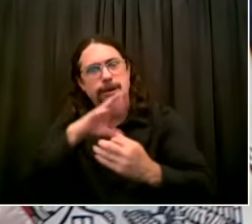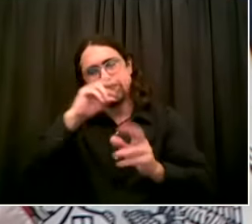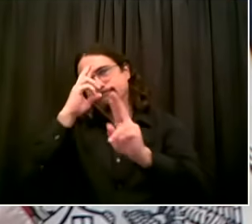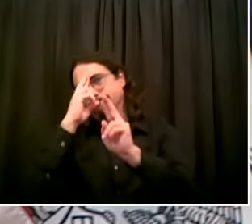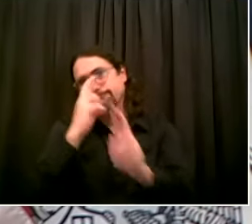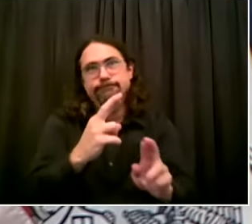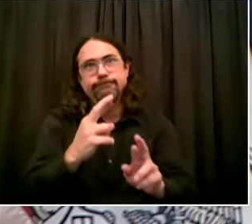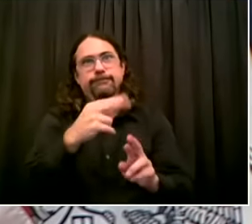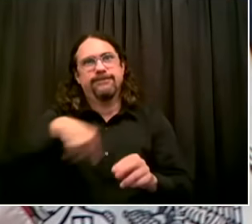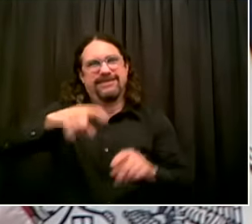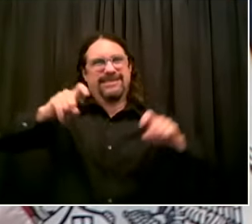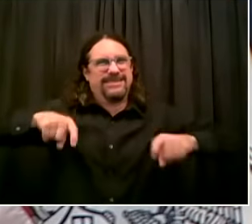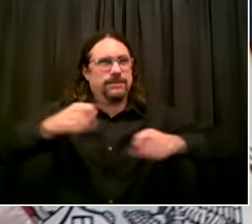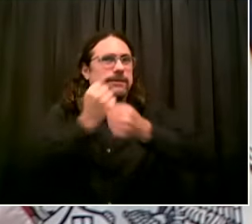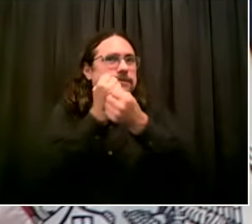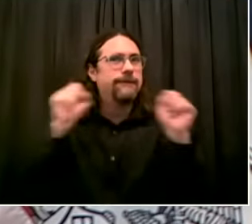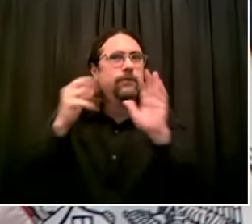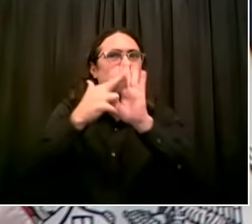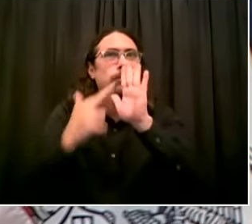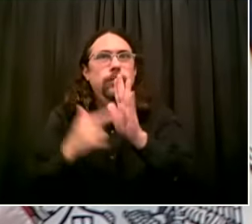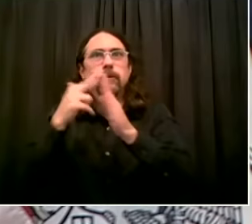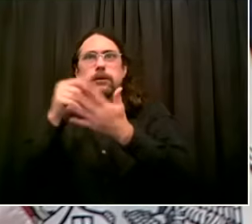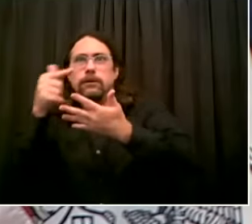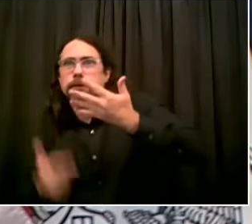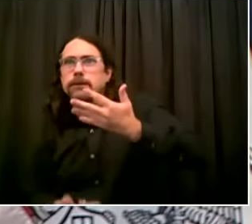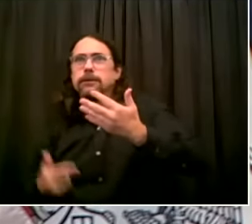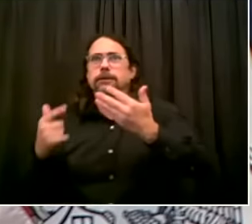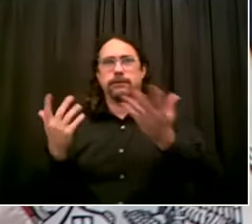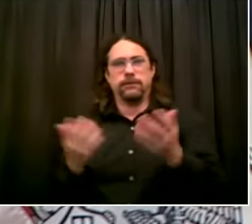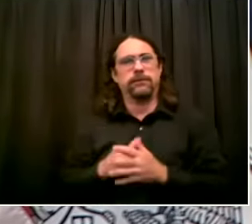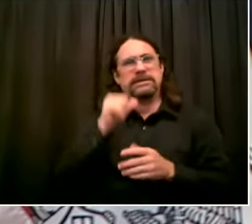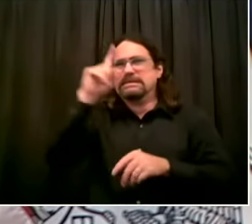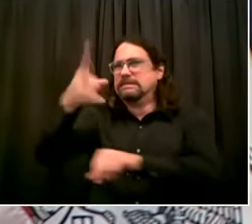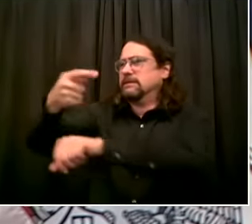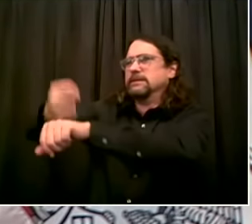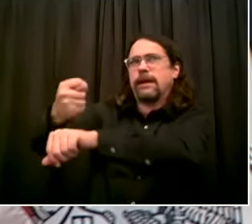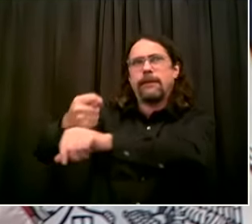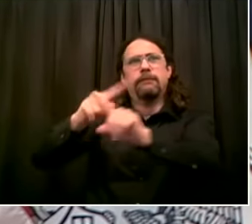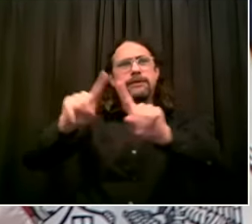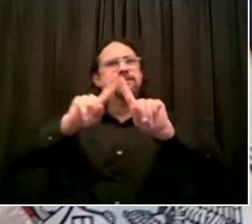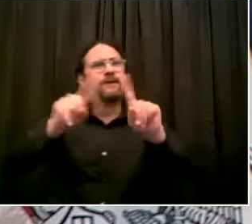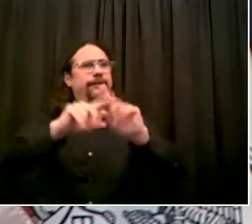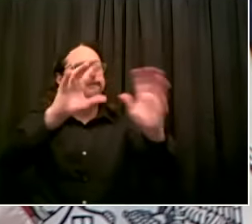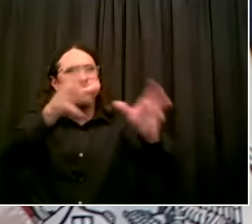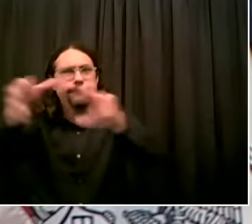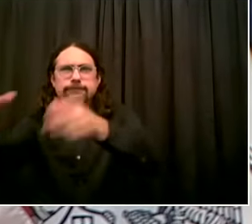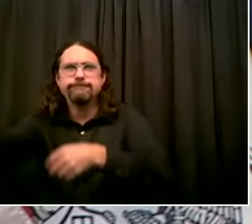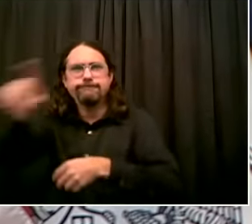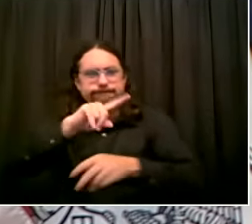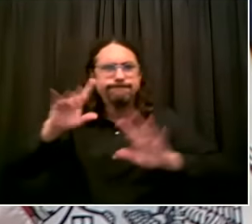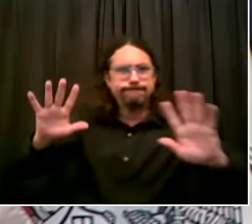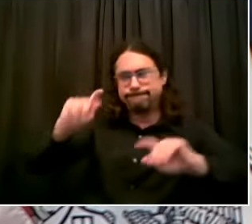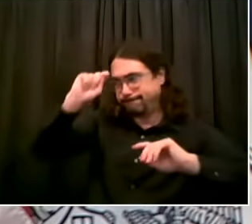THE COMMUNITY. WE JUST HAD A VERY PRODUCTIVE ZOOM CALL WITH A NUMBER OF KEY